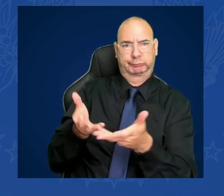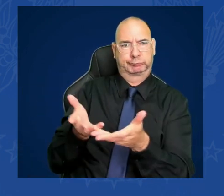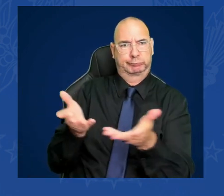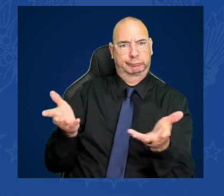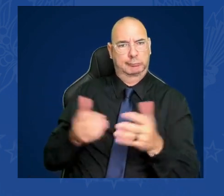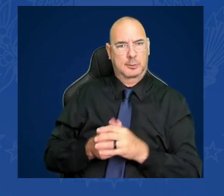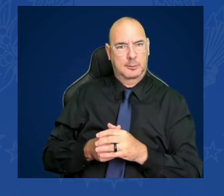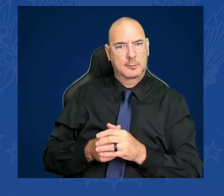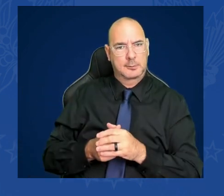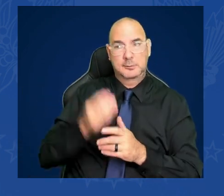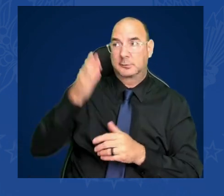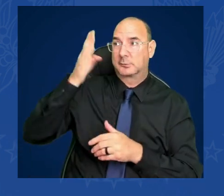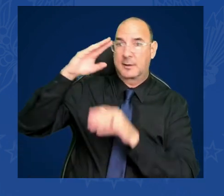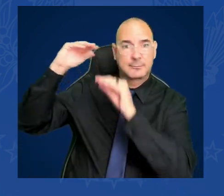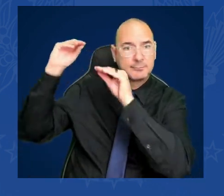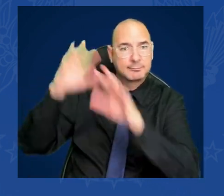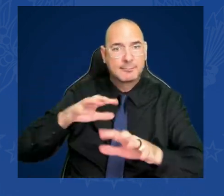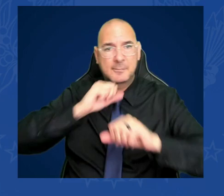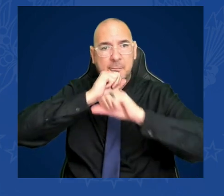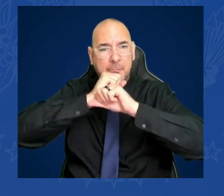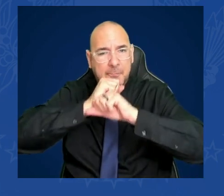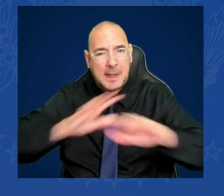And may God bless the United States of America.